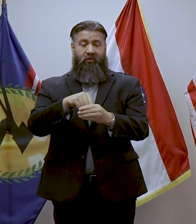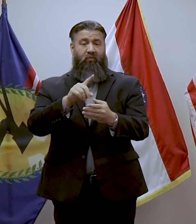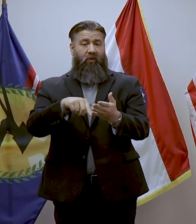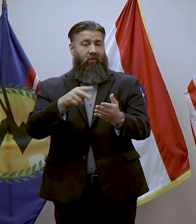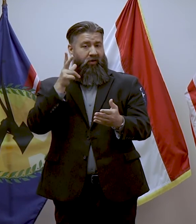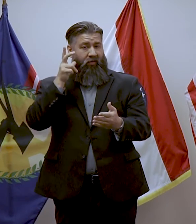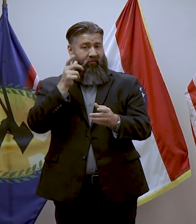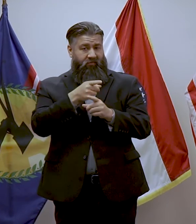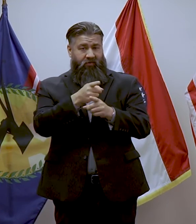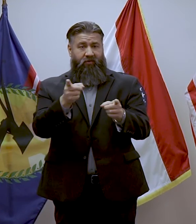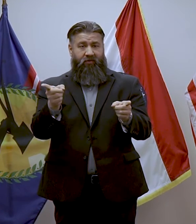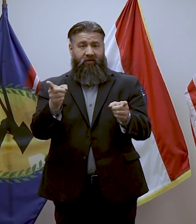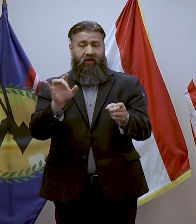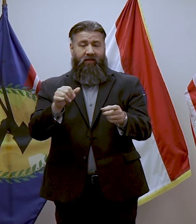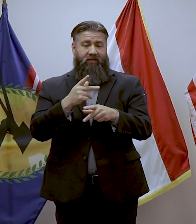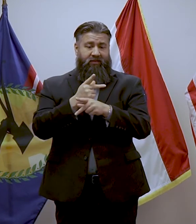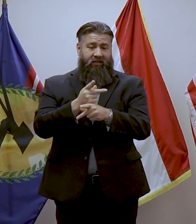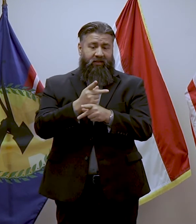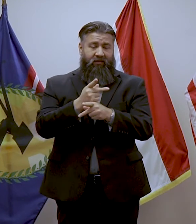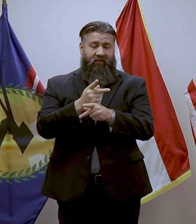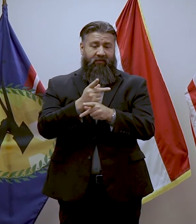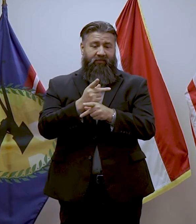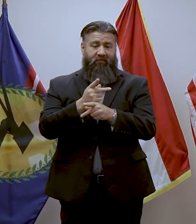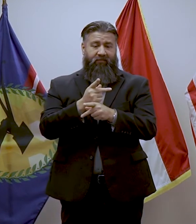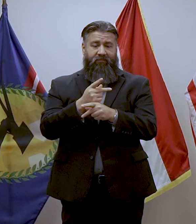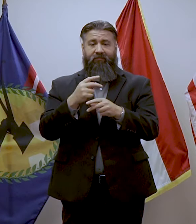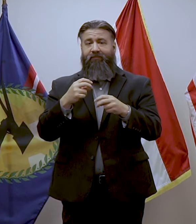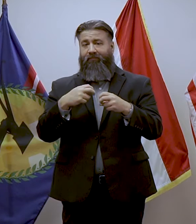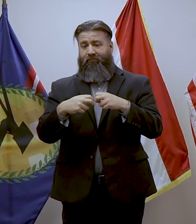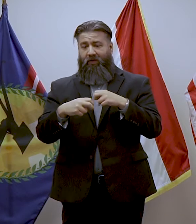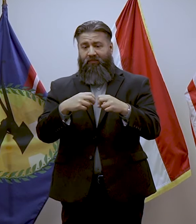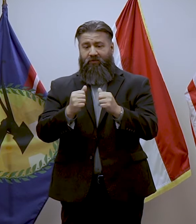addressing issues around mental health and substance abuse.